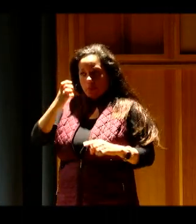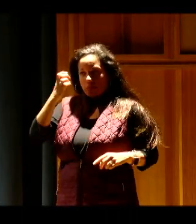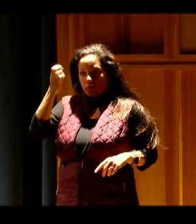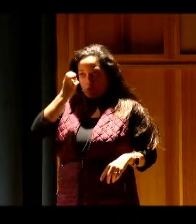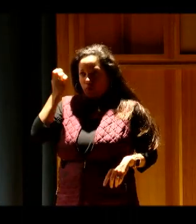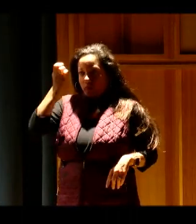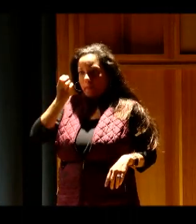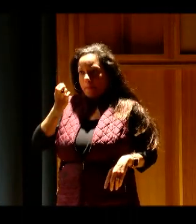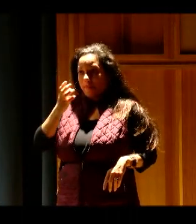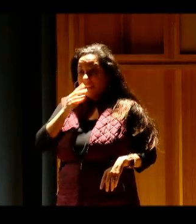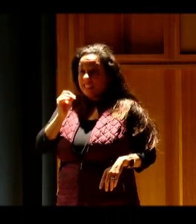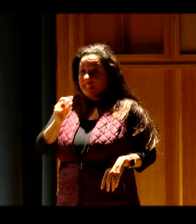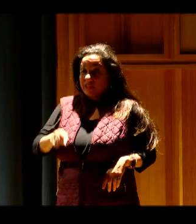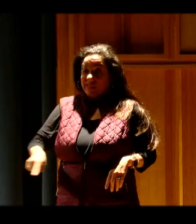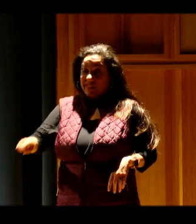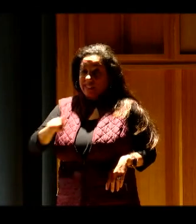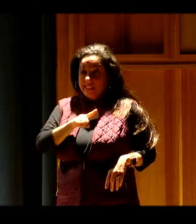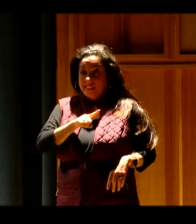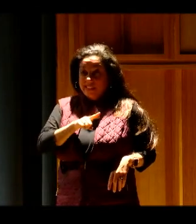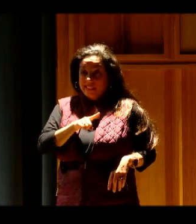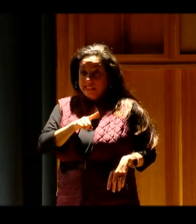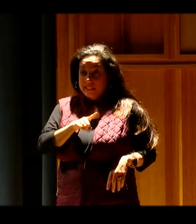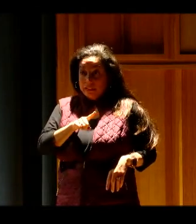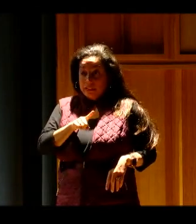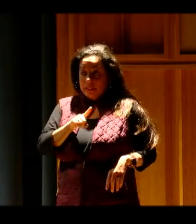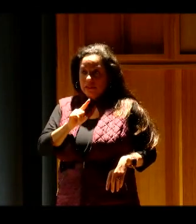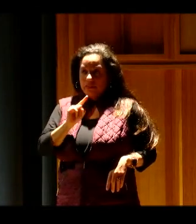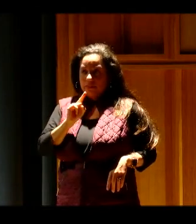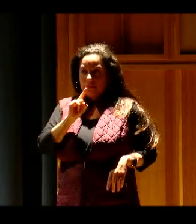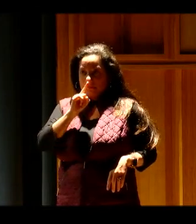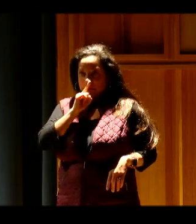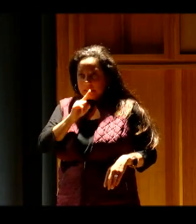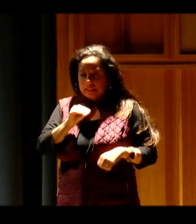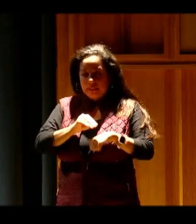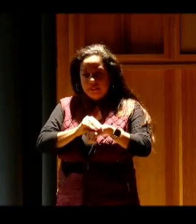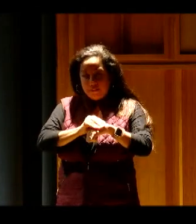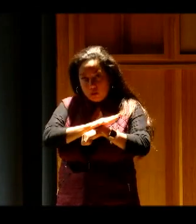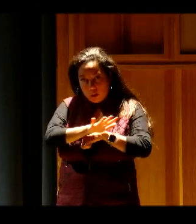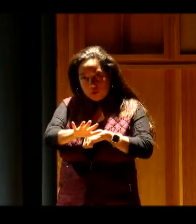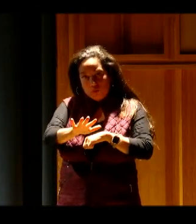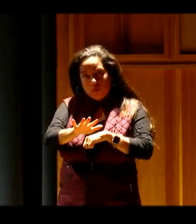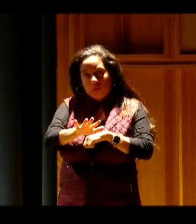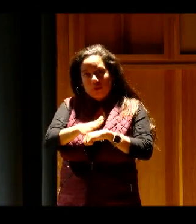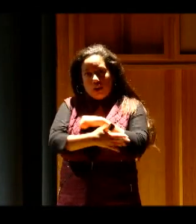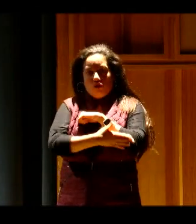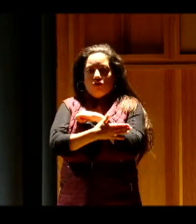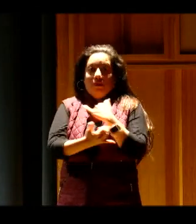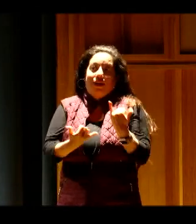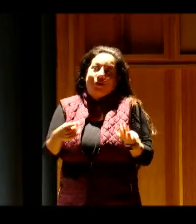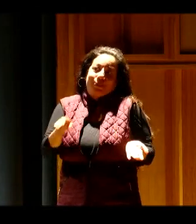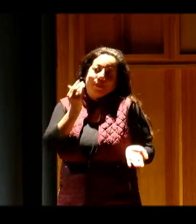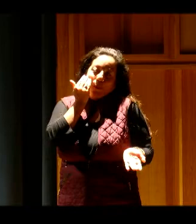And you guys are an enormously influential country now, as you know.